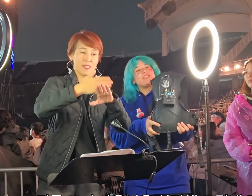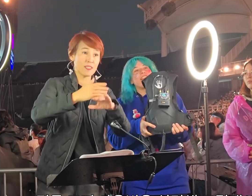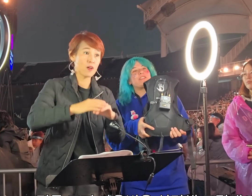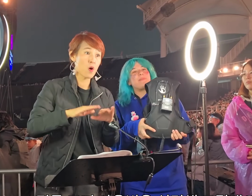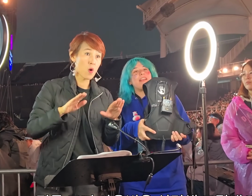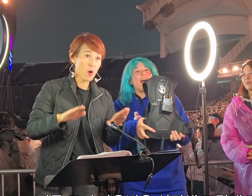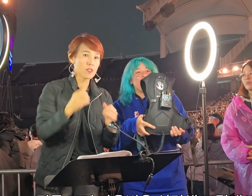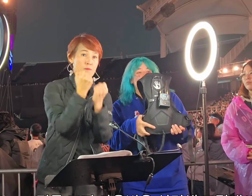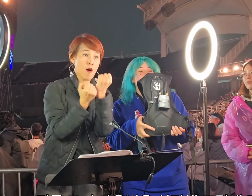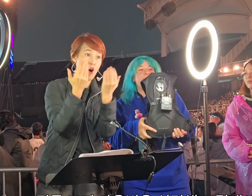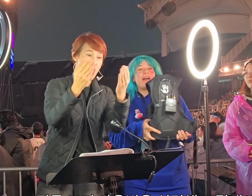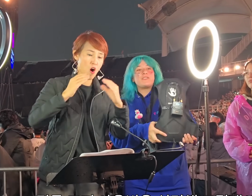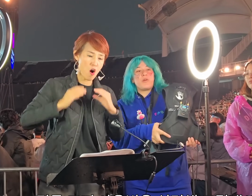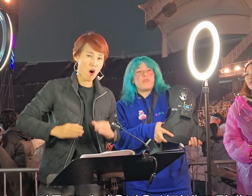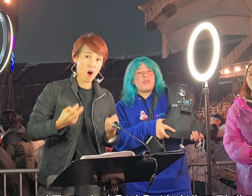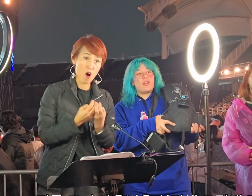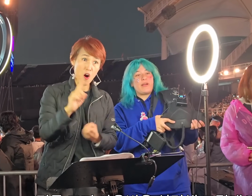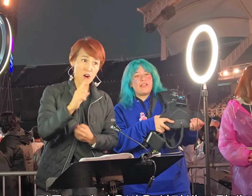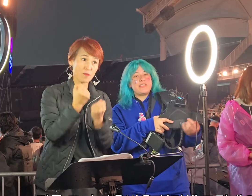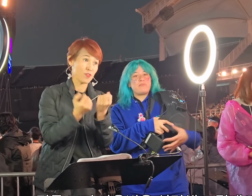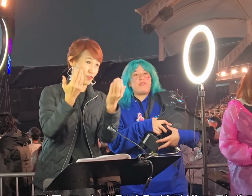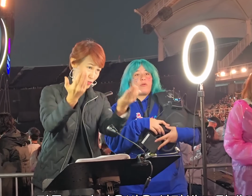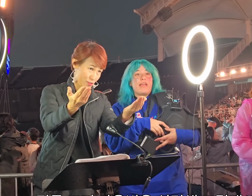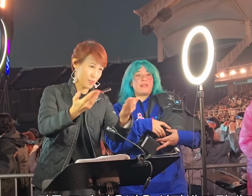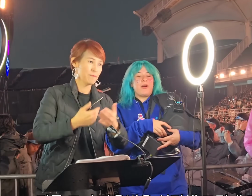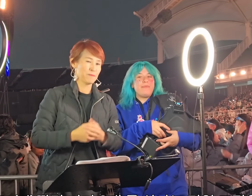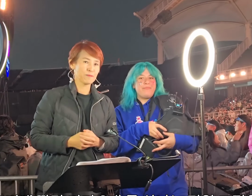Let me explain how the vibration vest works.